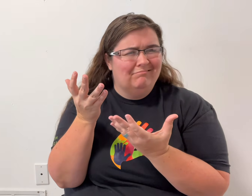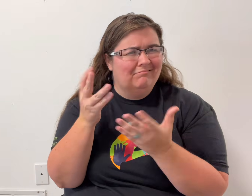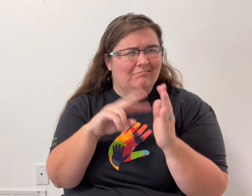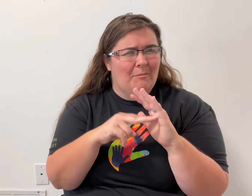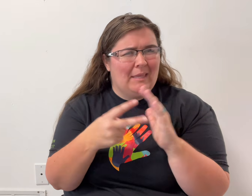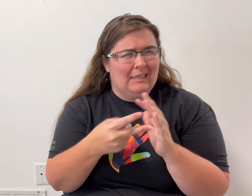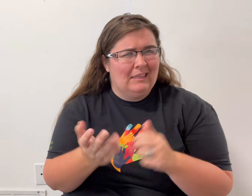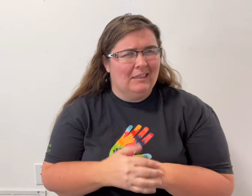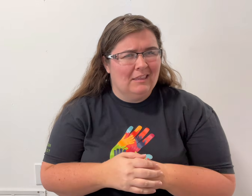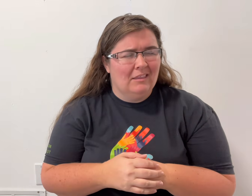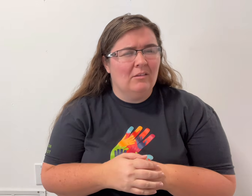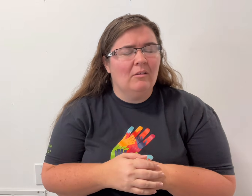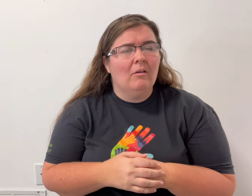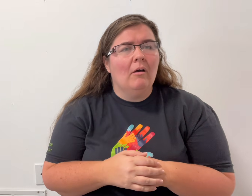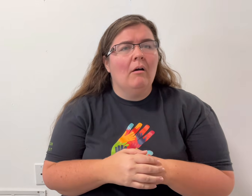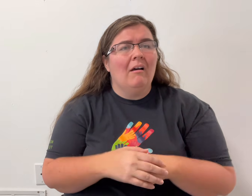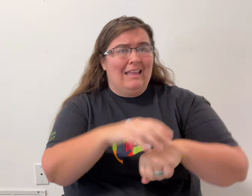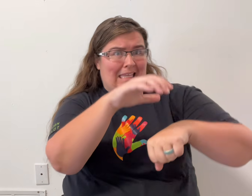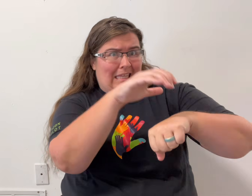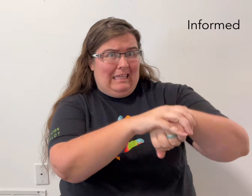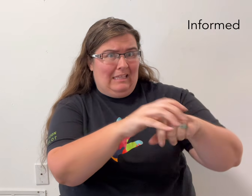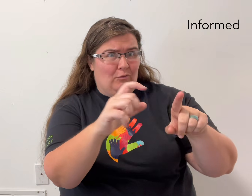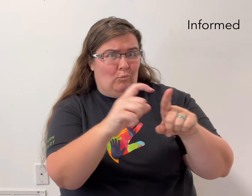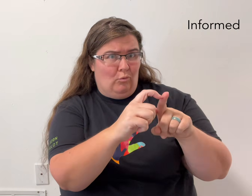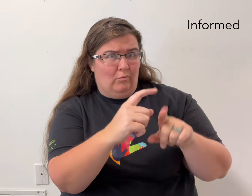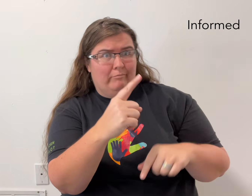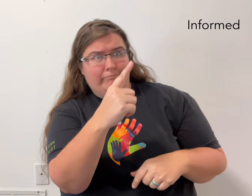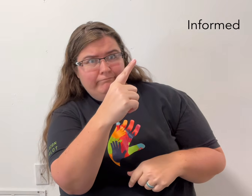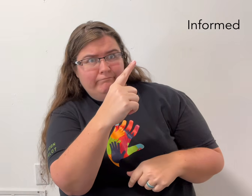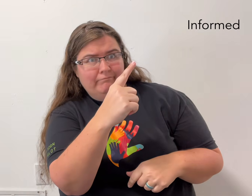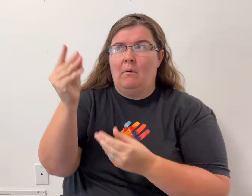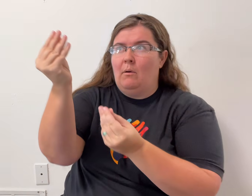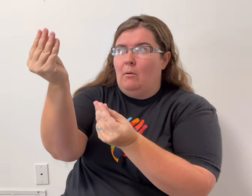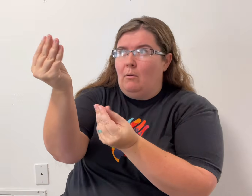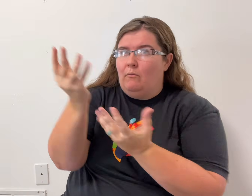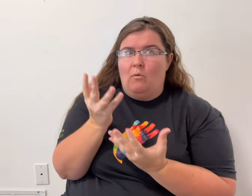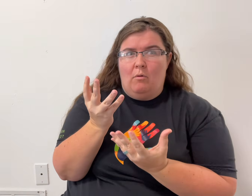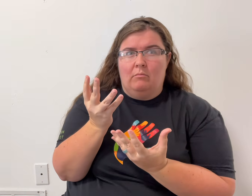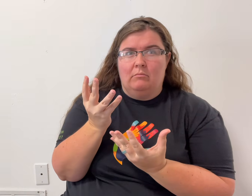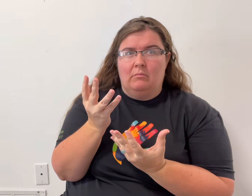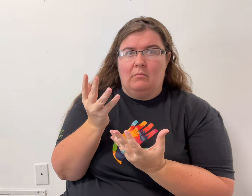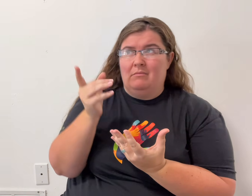What does this sign mean? The English word is INFORMED